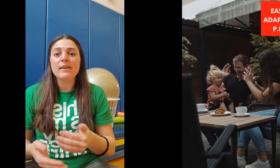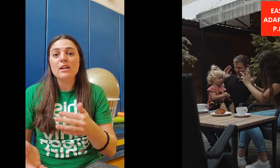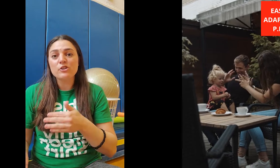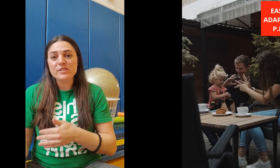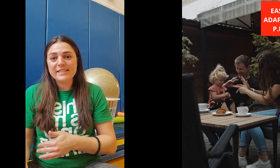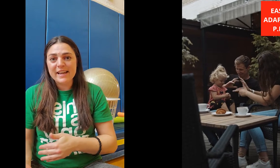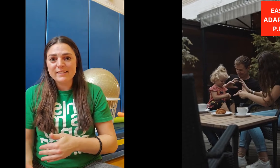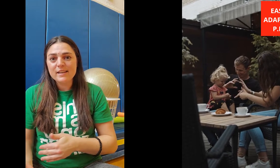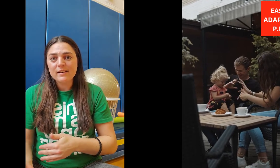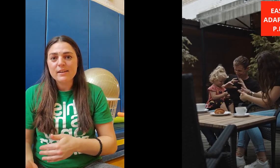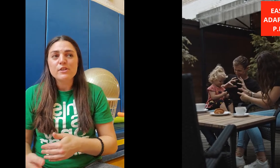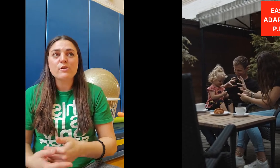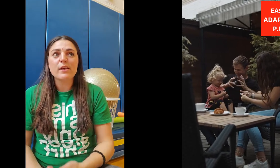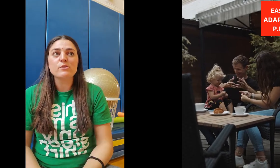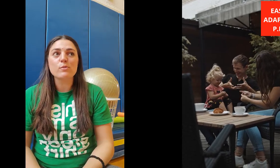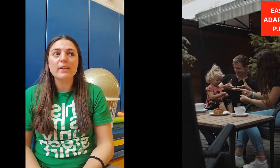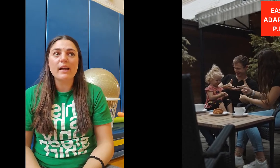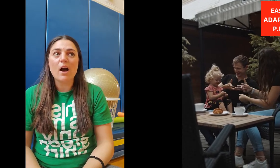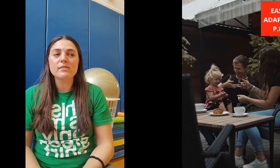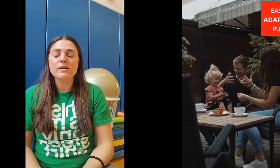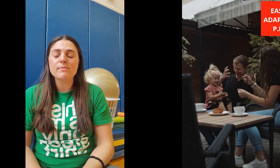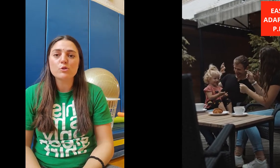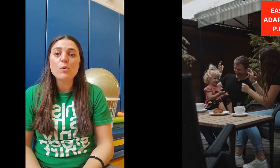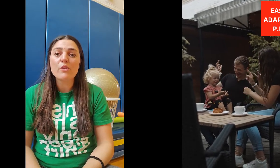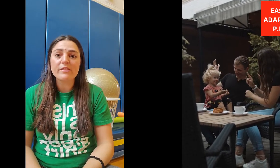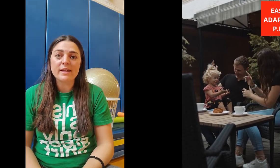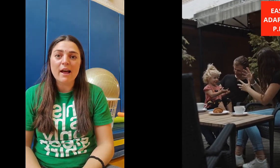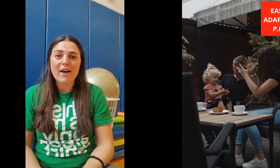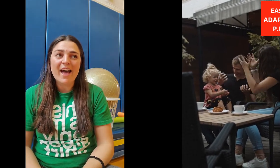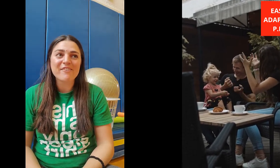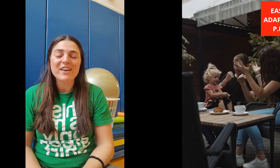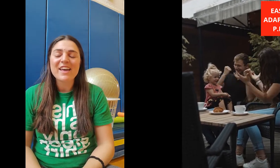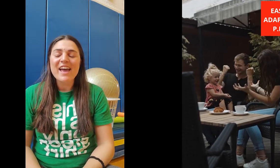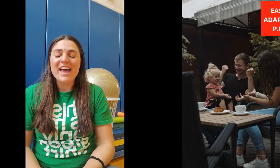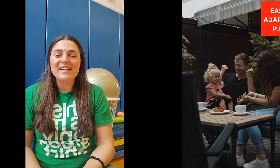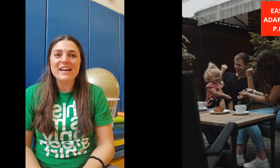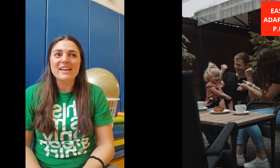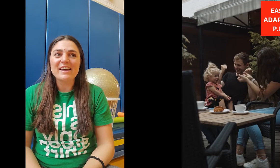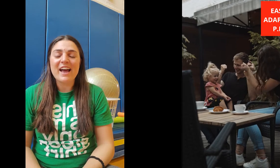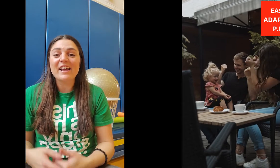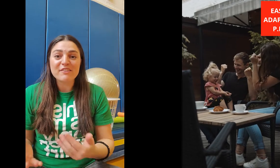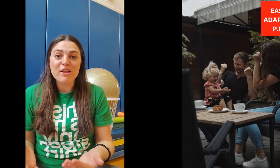can understand it so that's a really awesome tool that they now have and I kind of love it